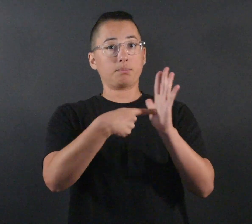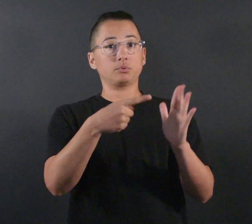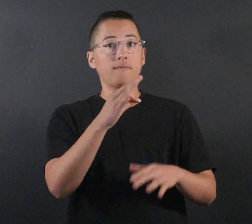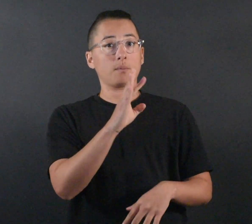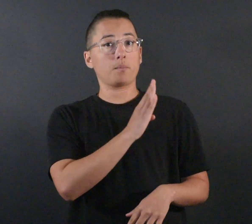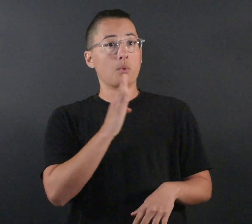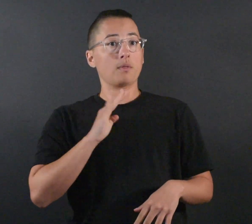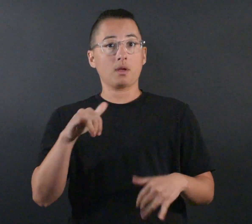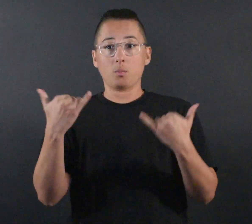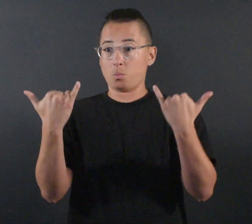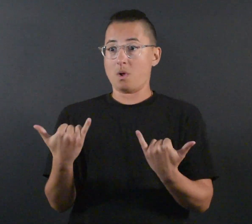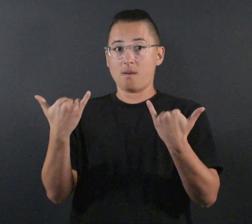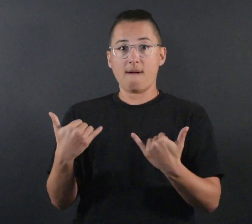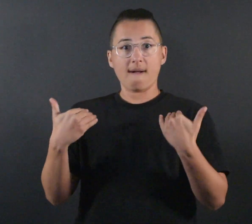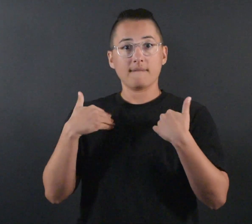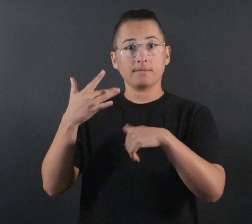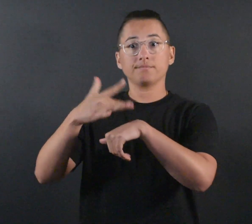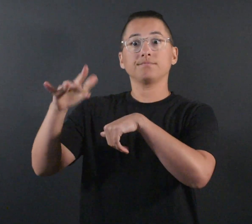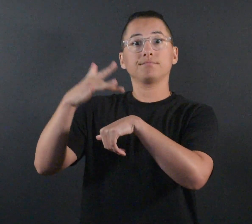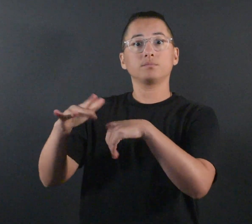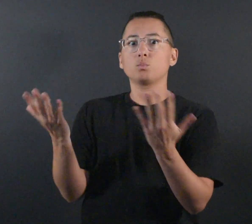See below for examples of boards that currently have vacancies.